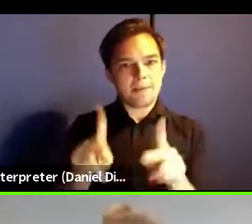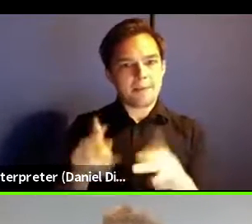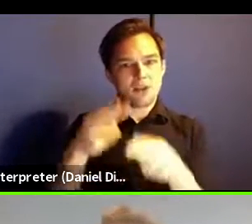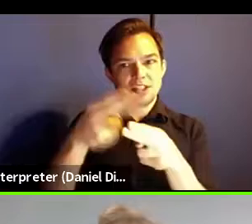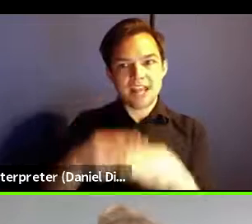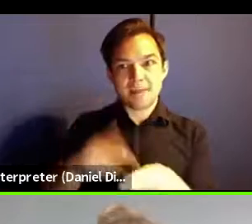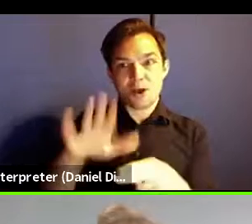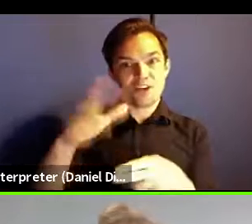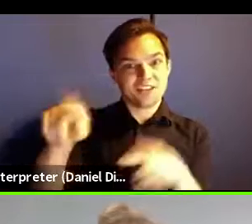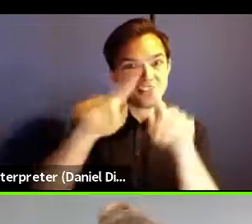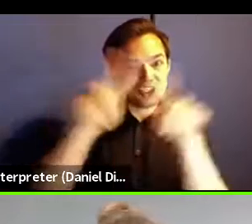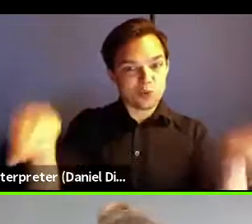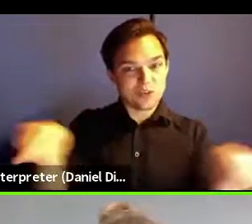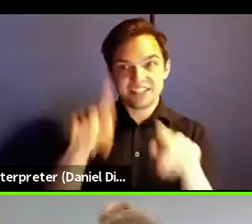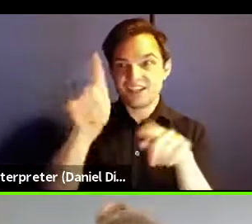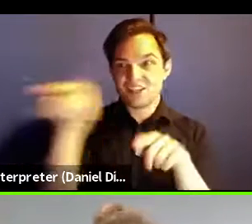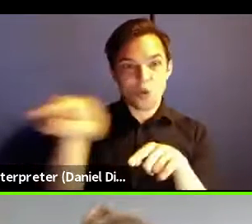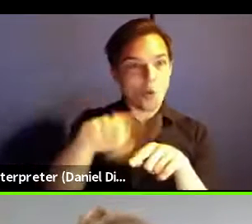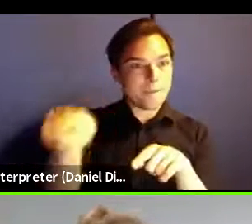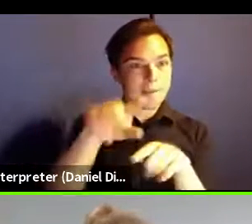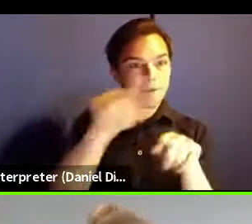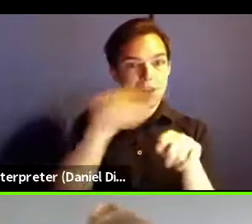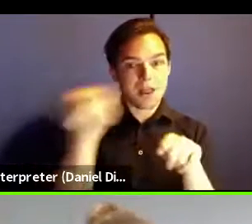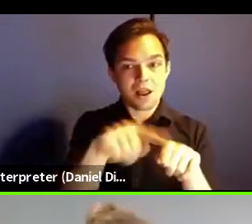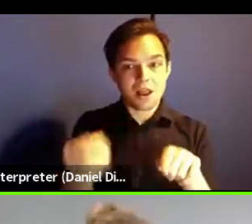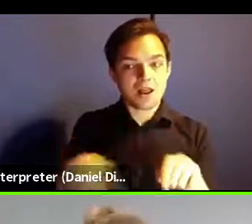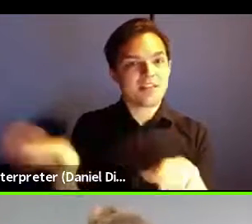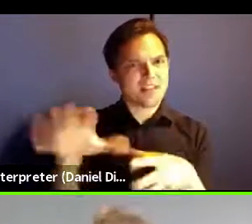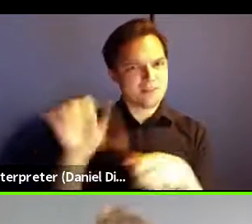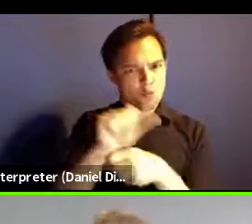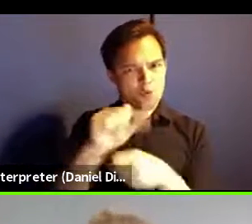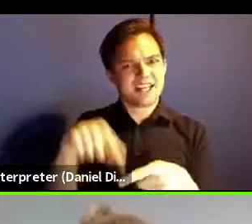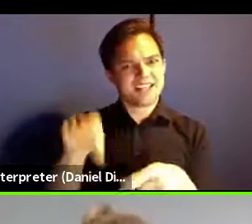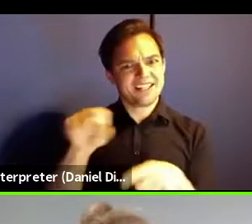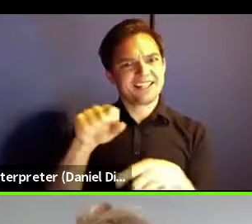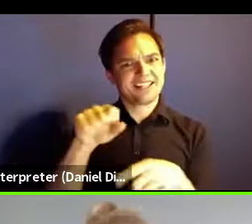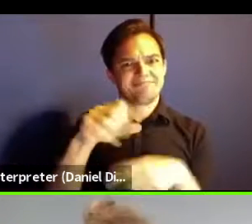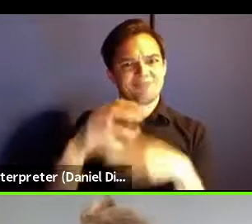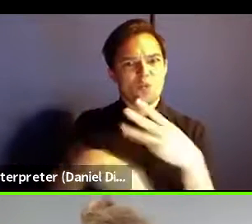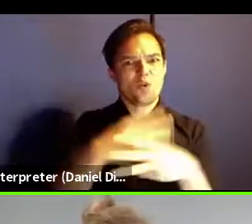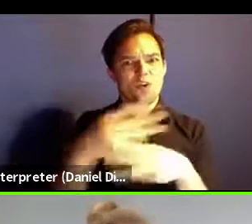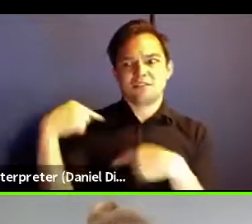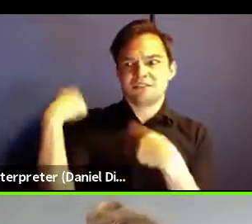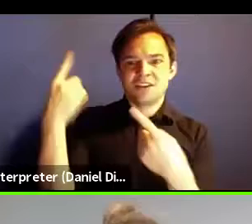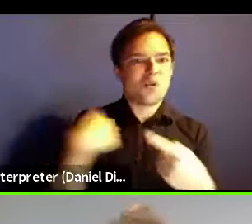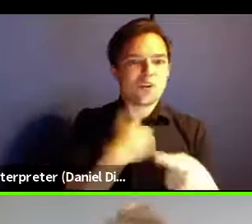so many of the people who've been working in this space for a very long time. We were no one hit wonder.